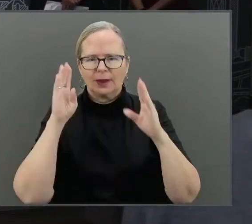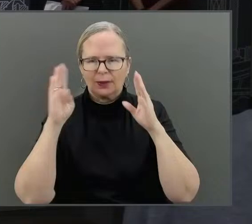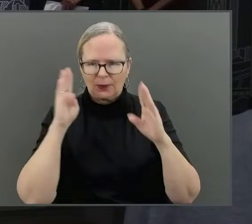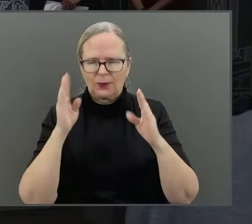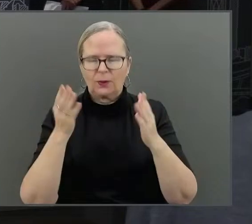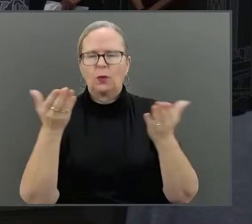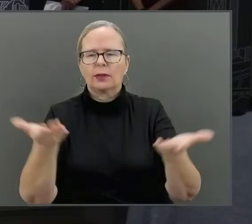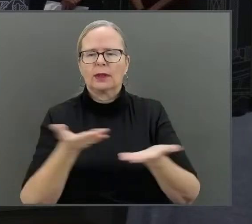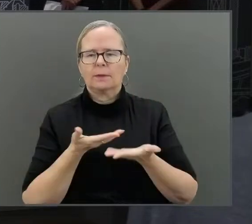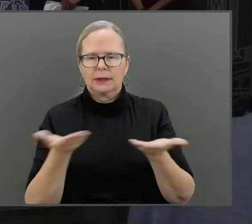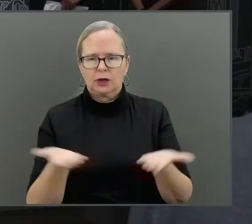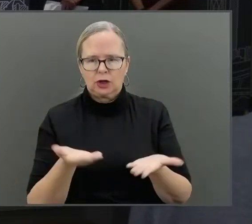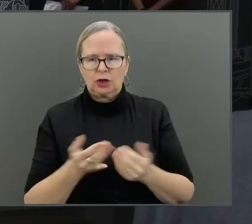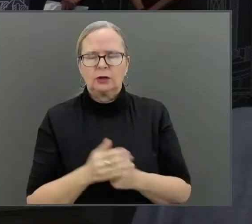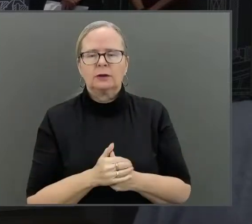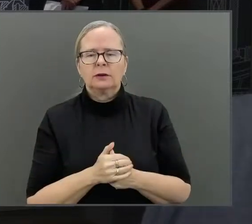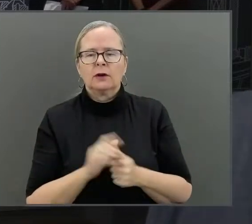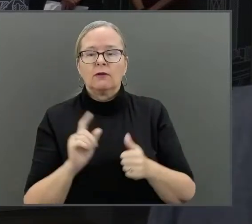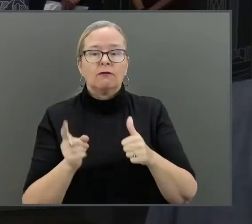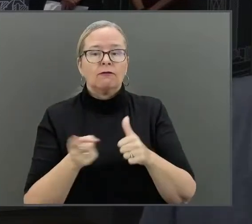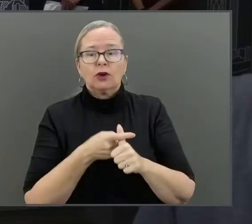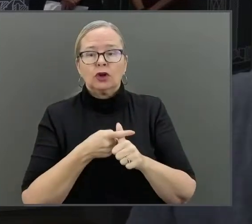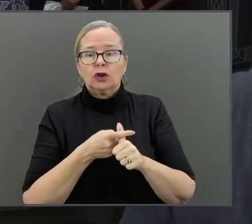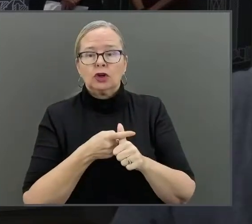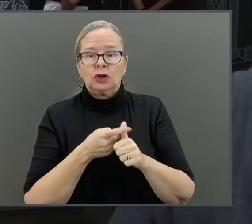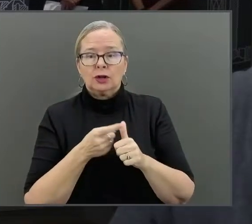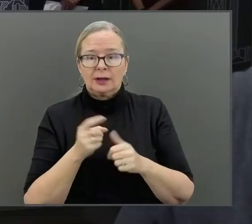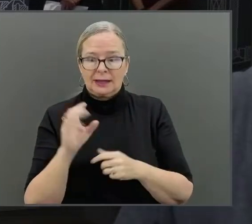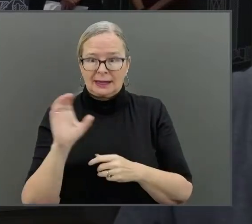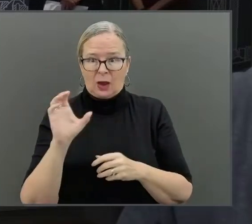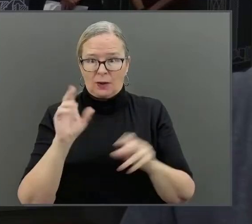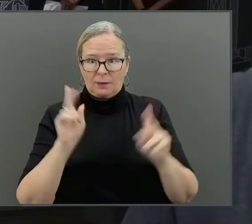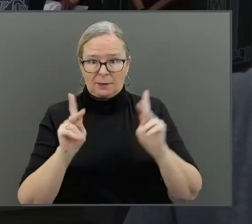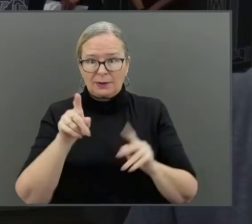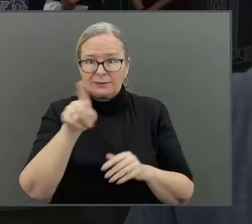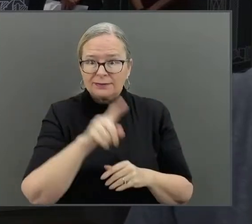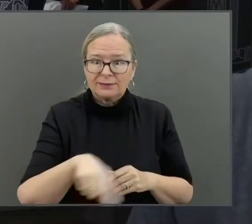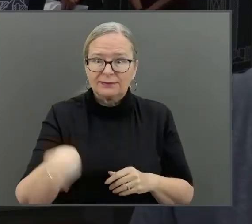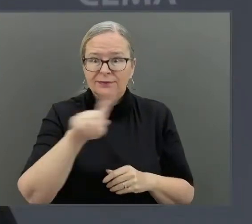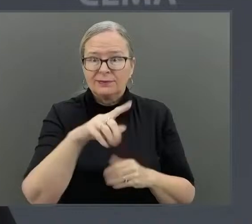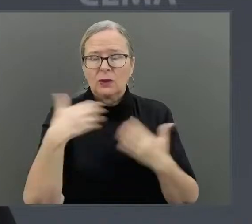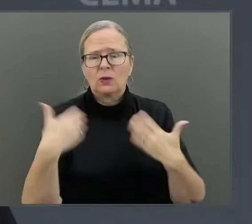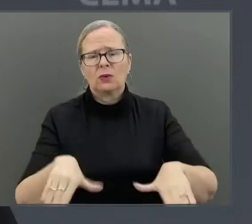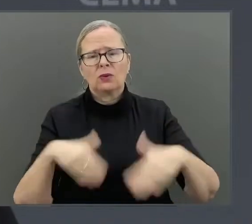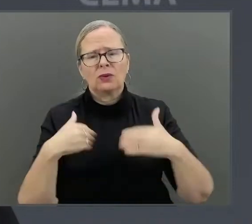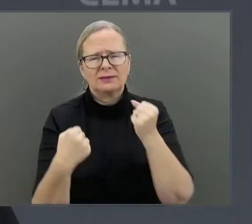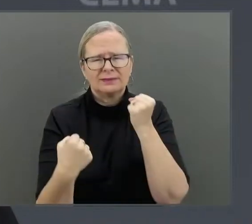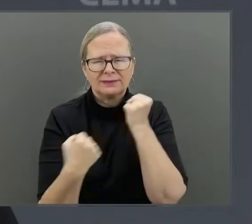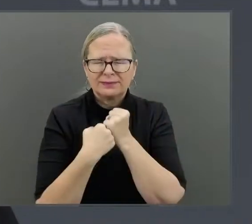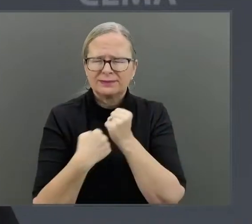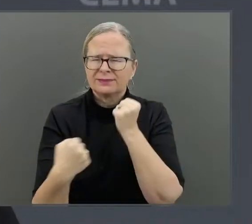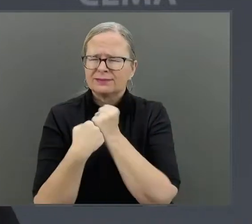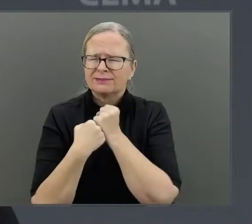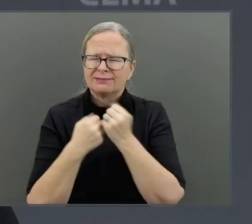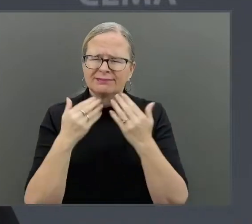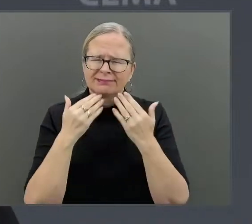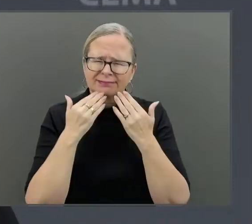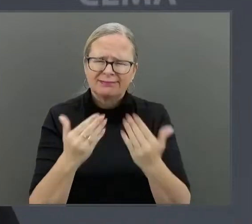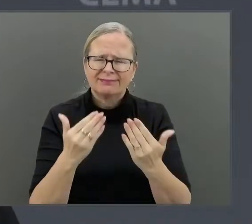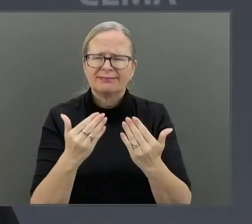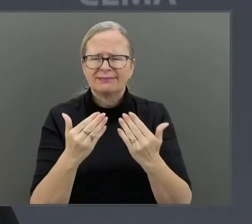for everything they have done to limit water usage we met our daily Target consuming 445